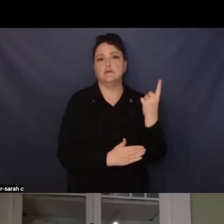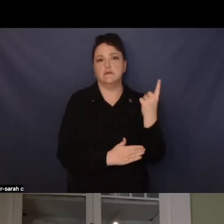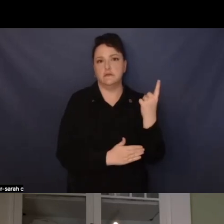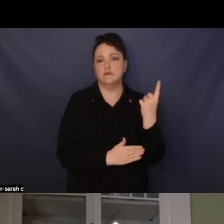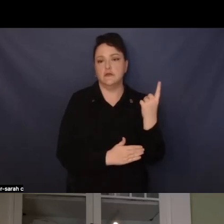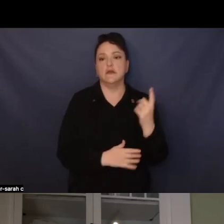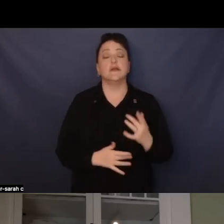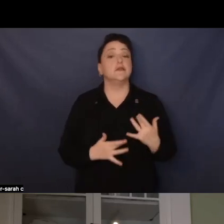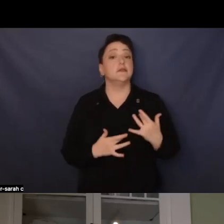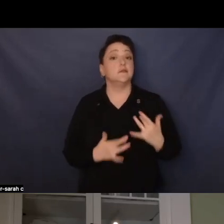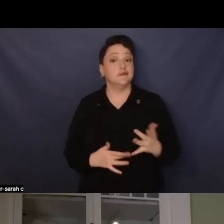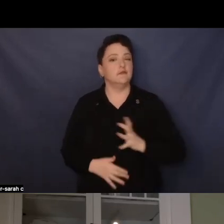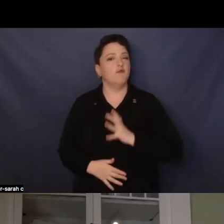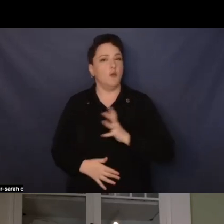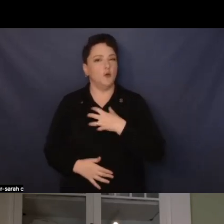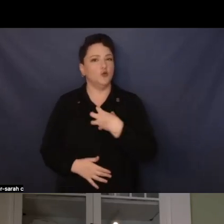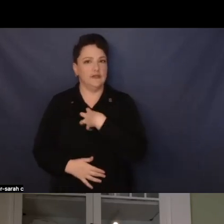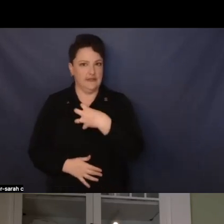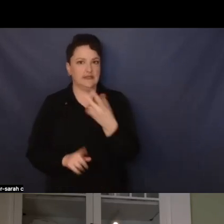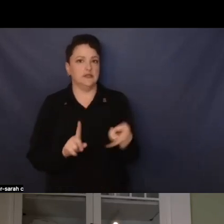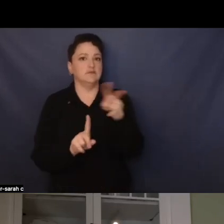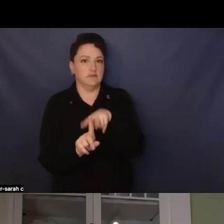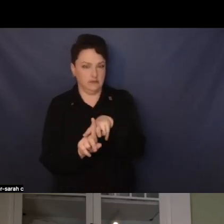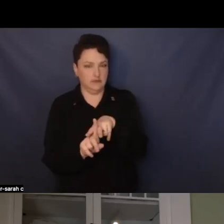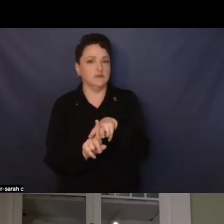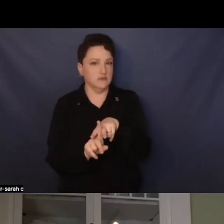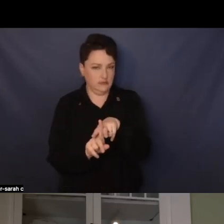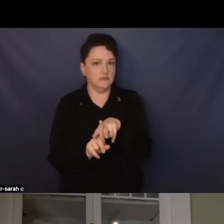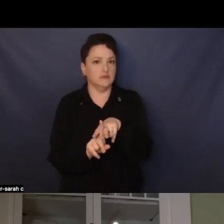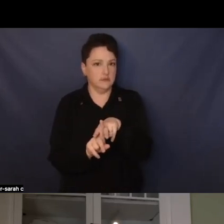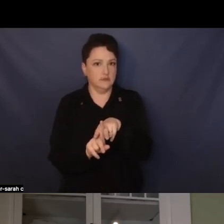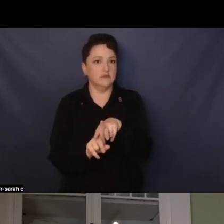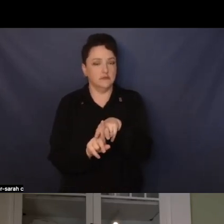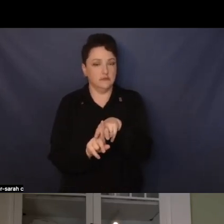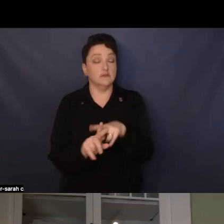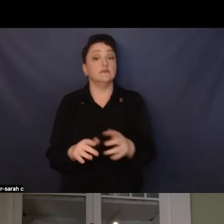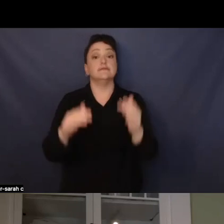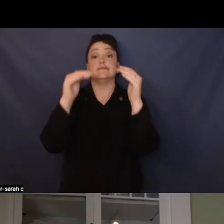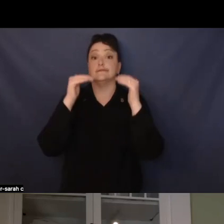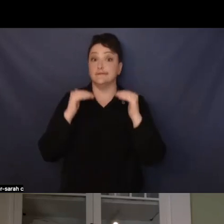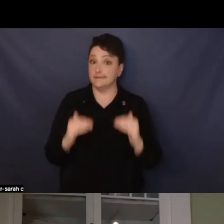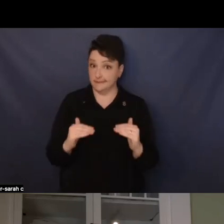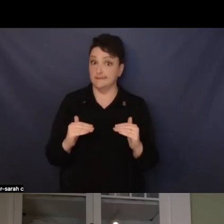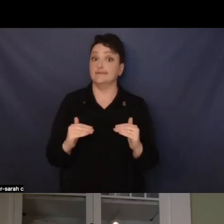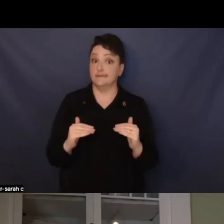formal grievance with your healthcare provider in order to, hopefully, at that point, you can